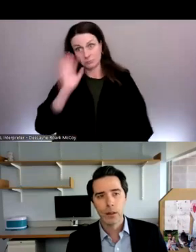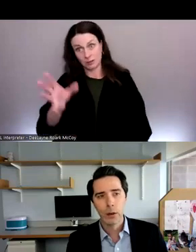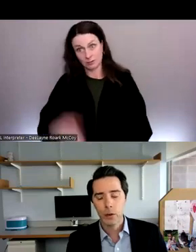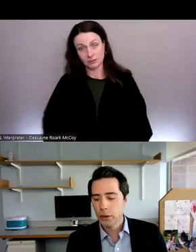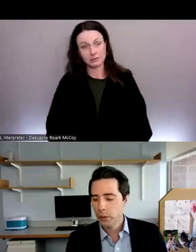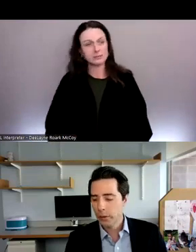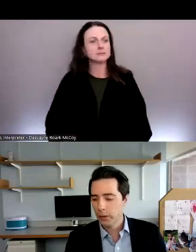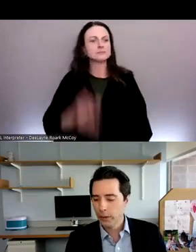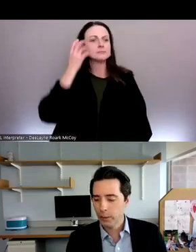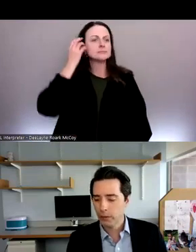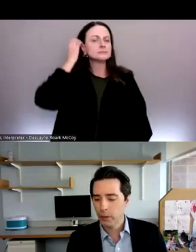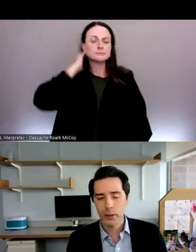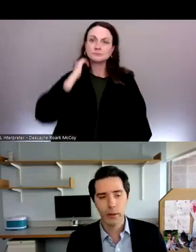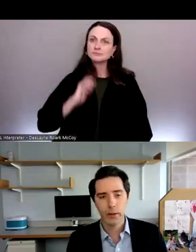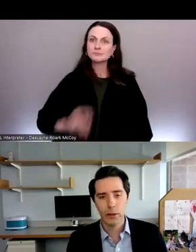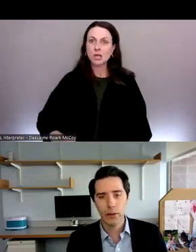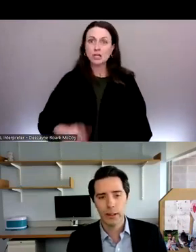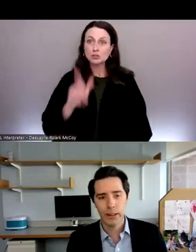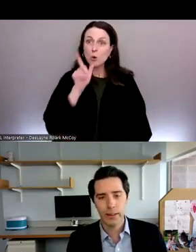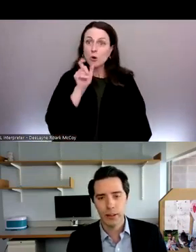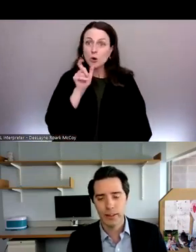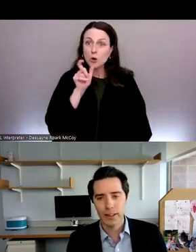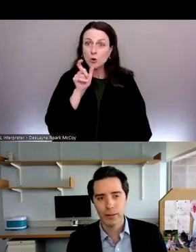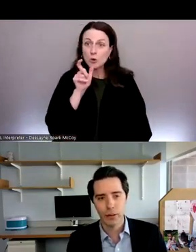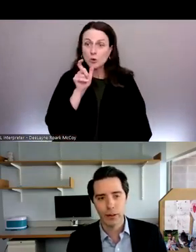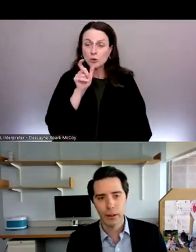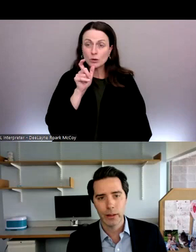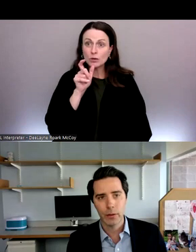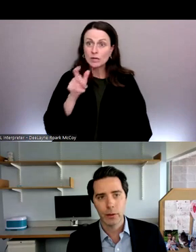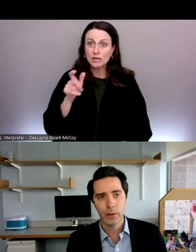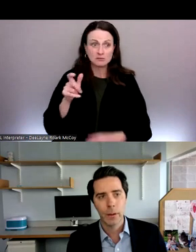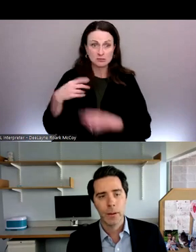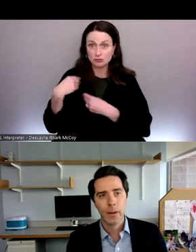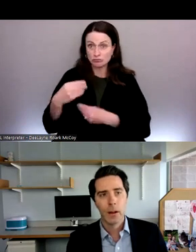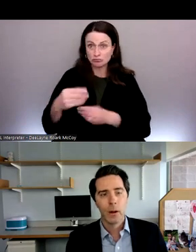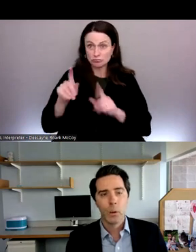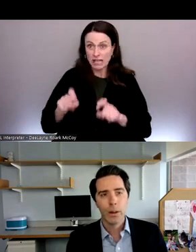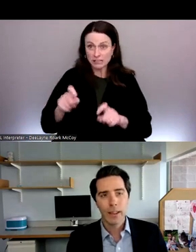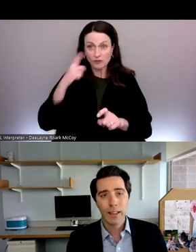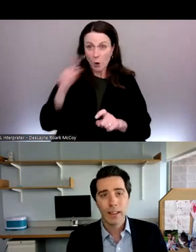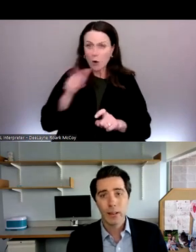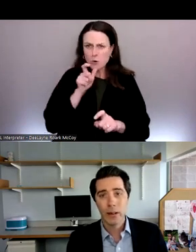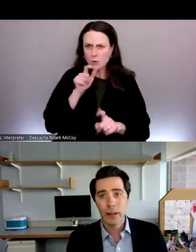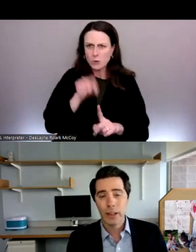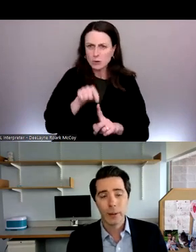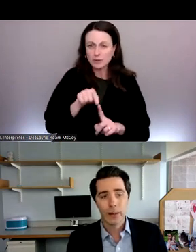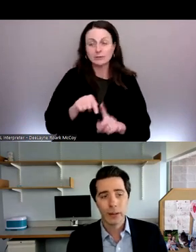so who should we be performing genetic testing for hearing loss for